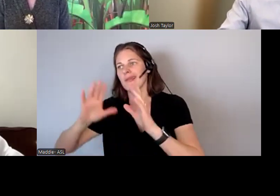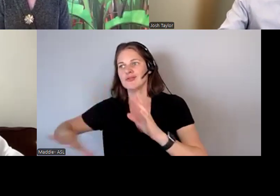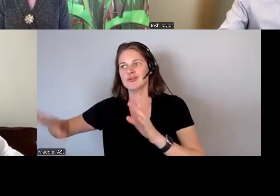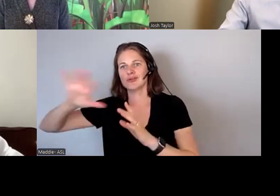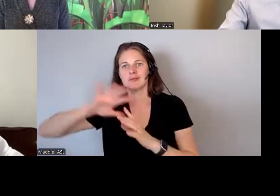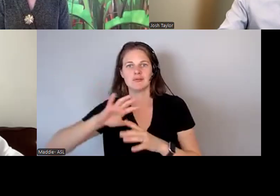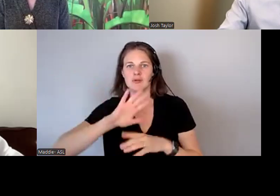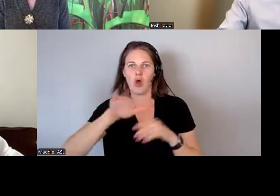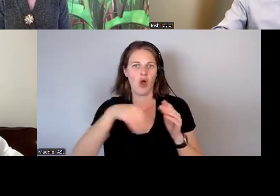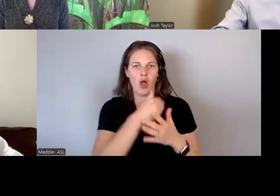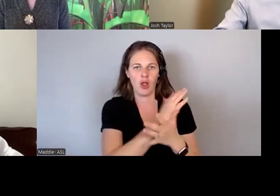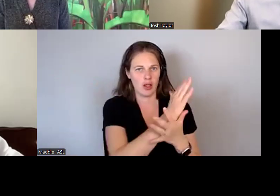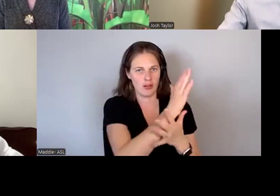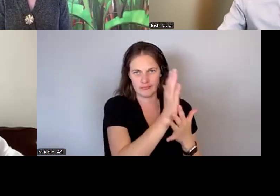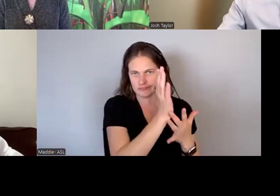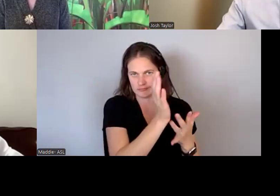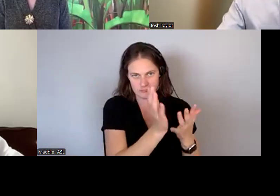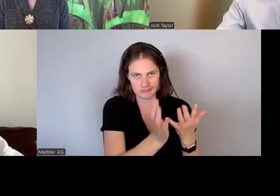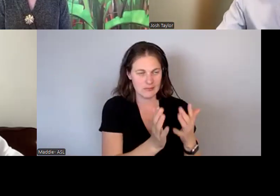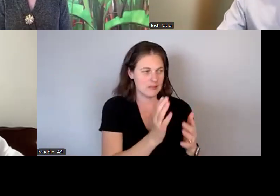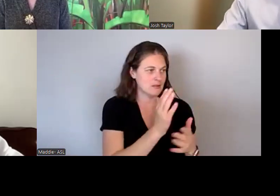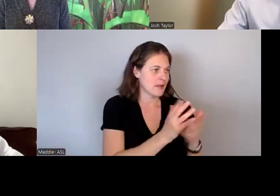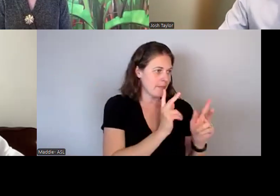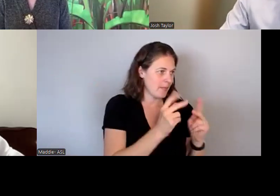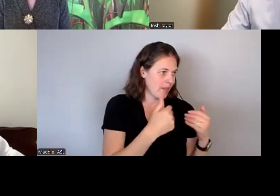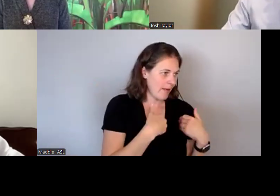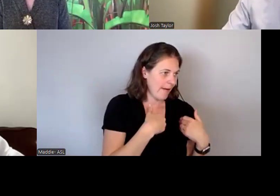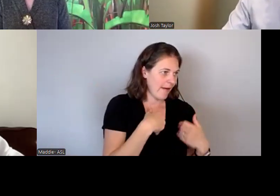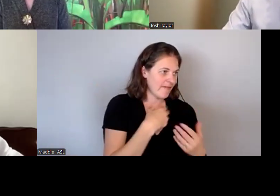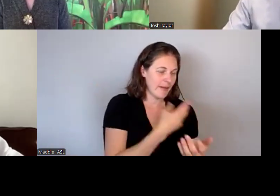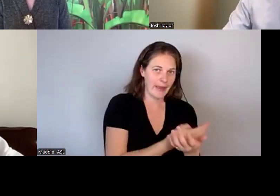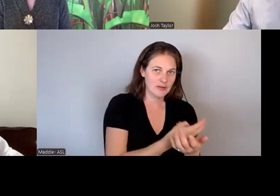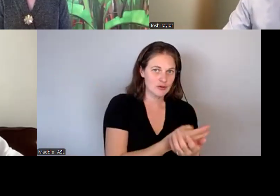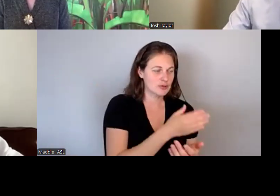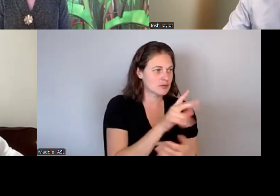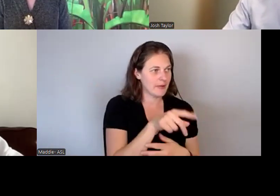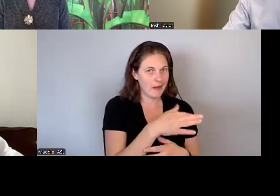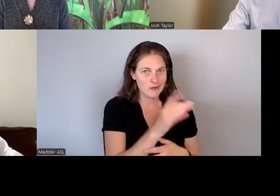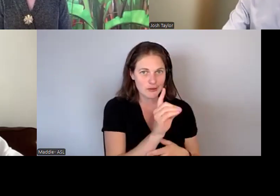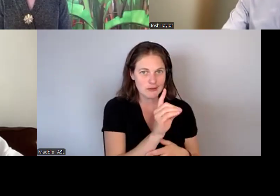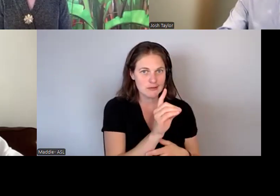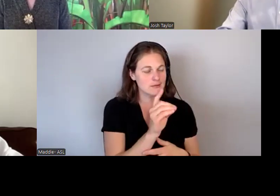and some people have master's degrees, PhDs, and some just want to do dishwashing, right?